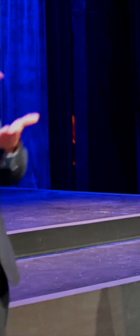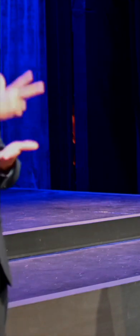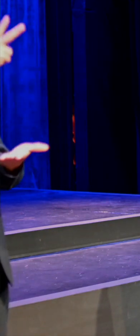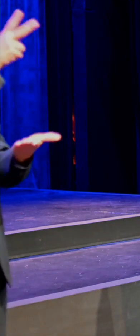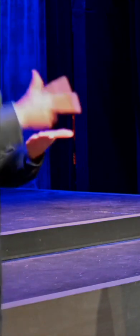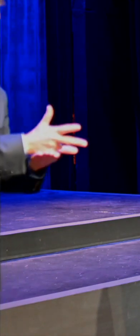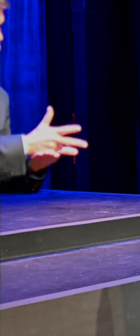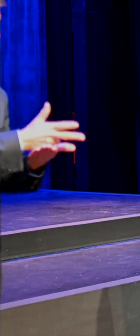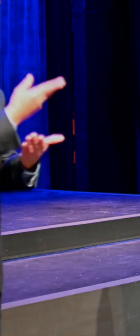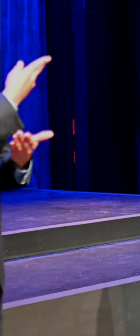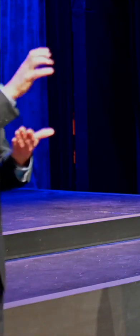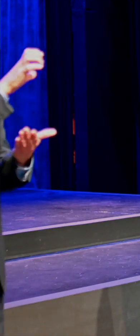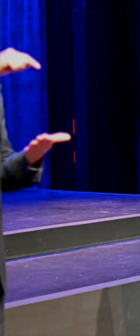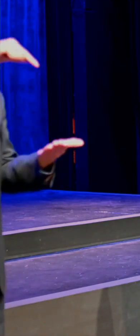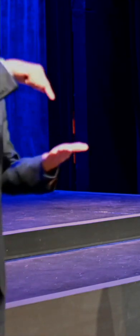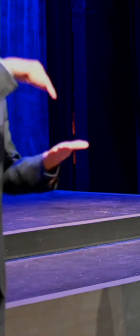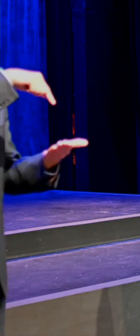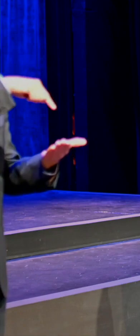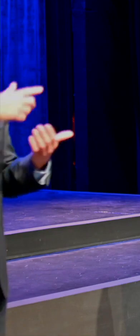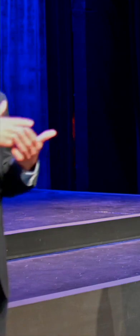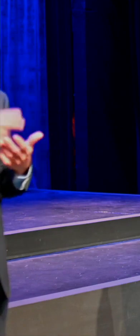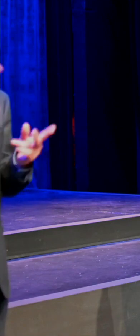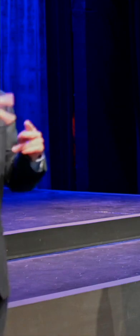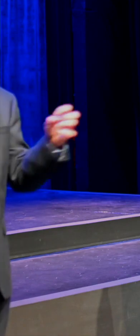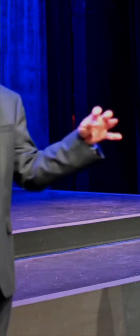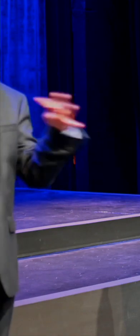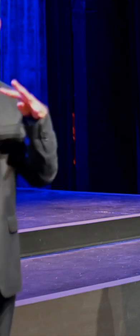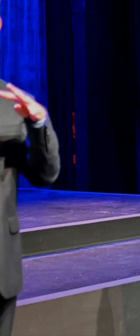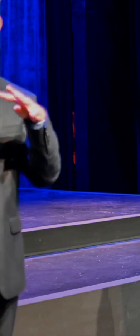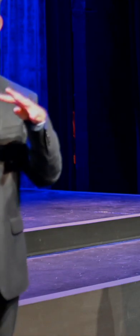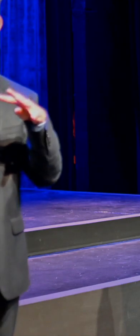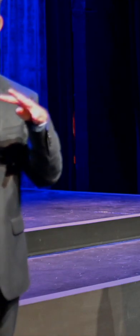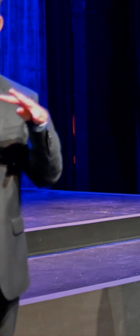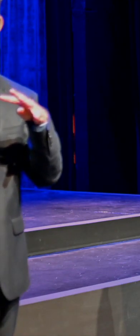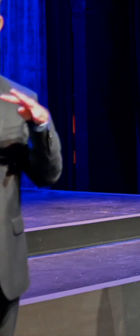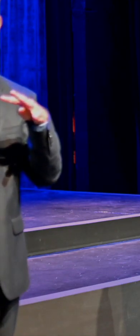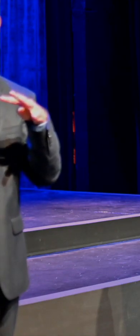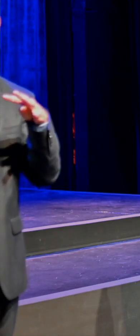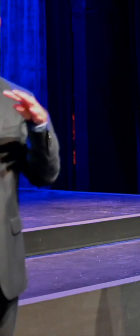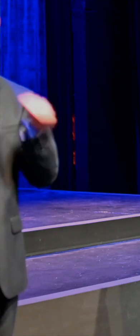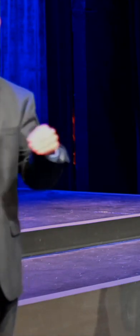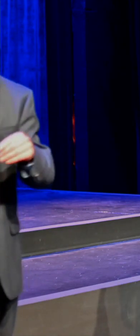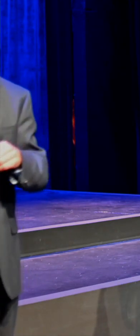people just look like what is he doing there's nothing wrong with him. And you get those looks and